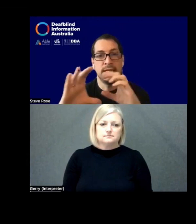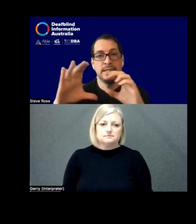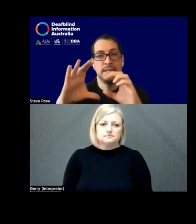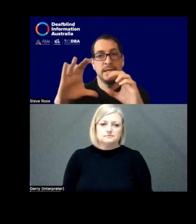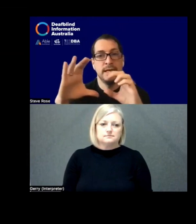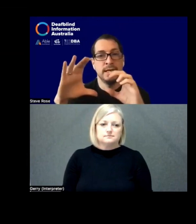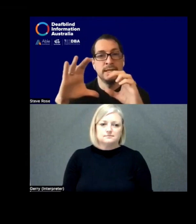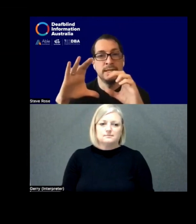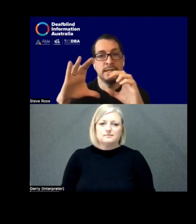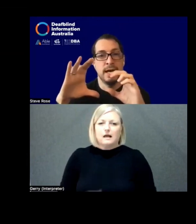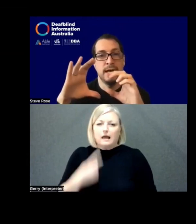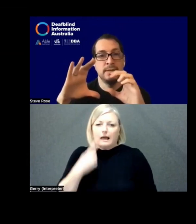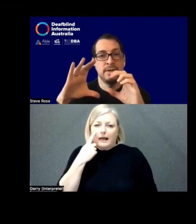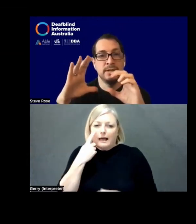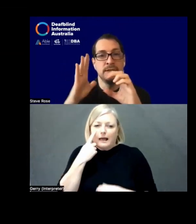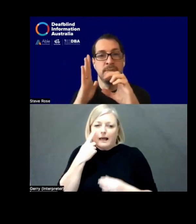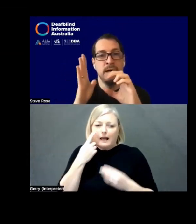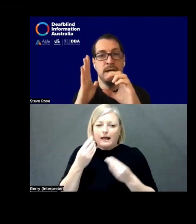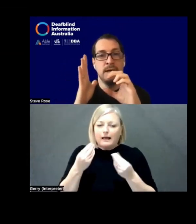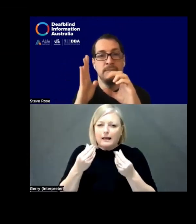He's testing it against his hand, against his palm.